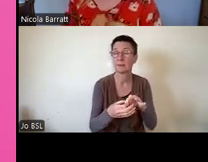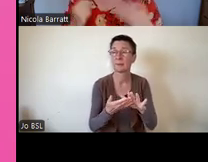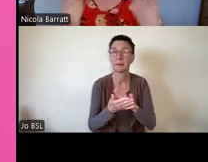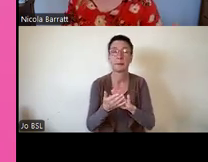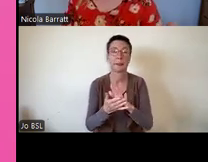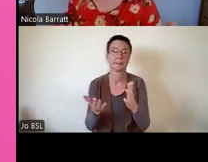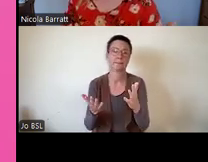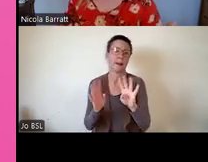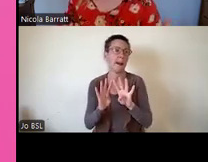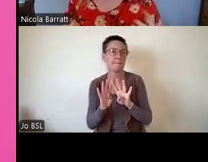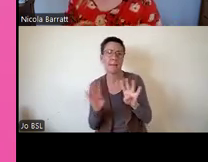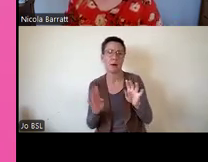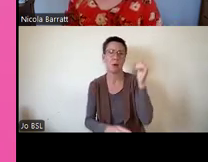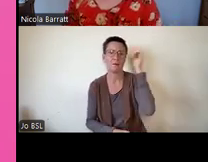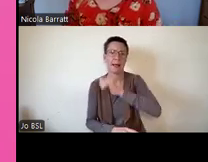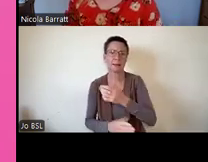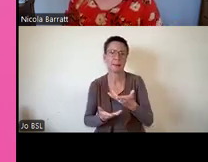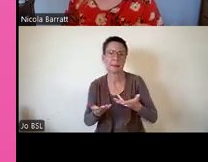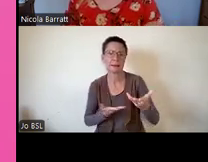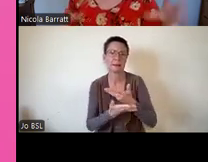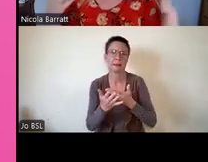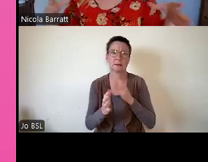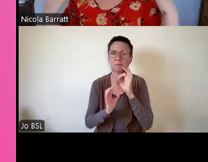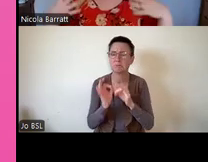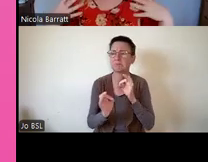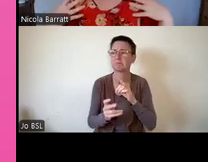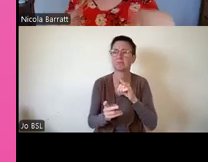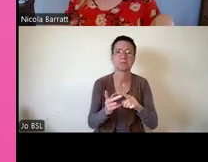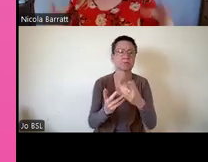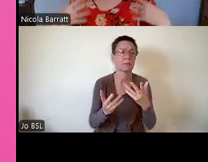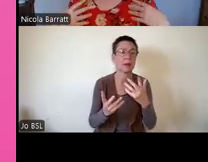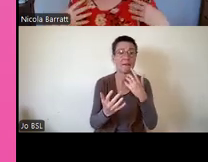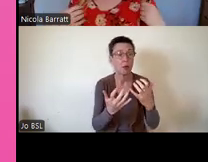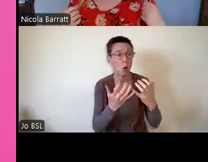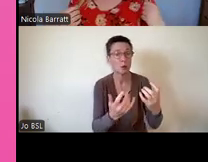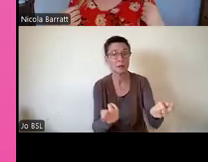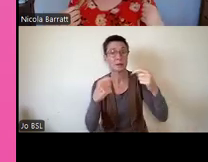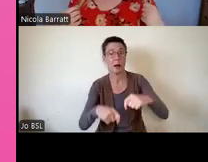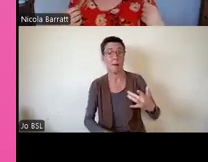a panel of experts, and having the audience join you live, basically.